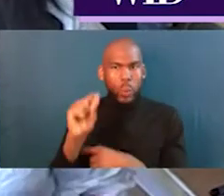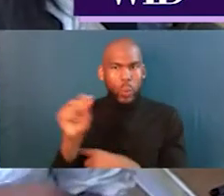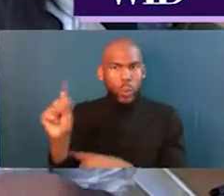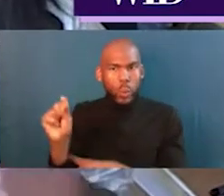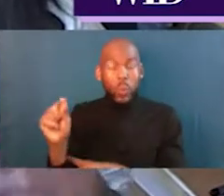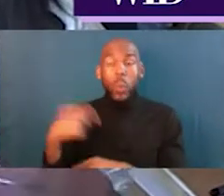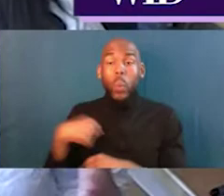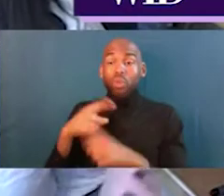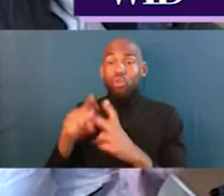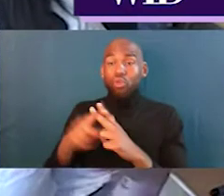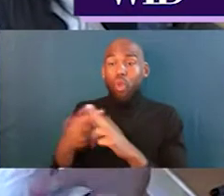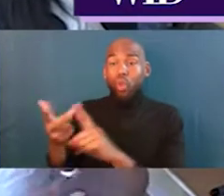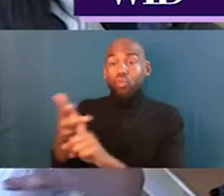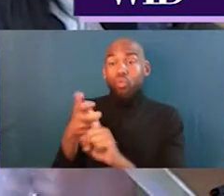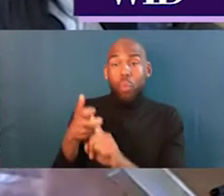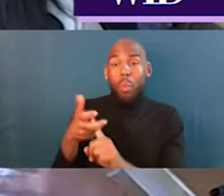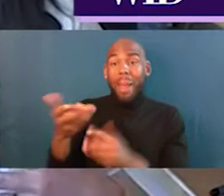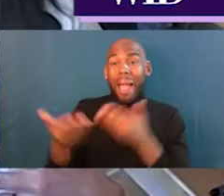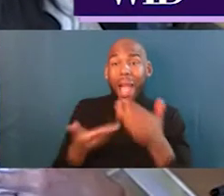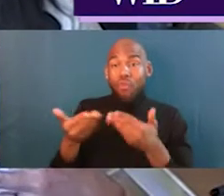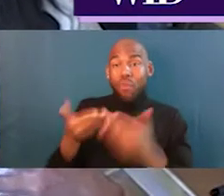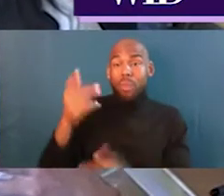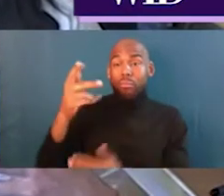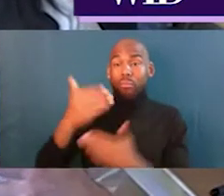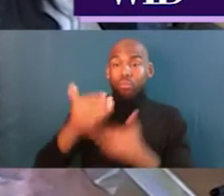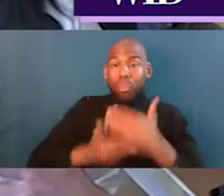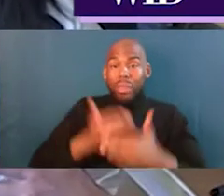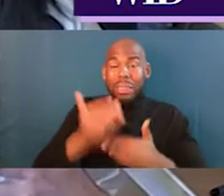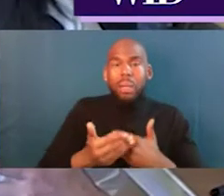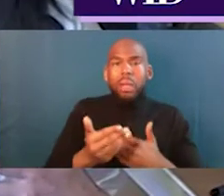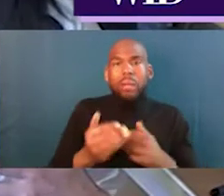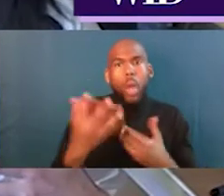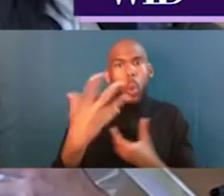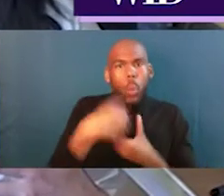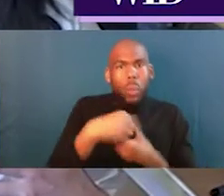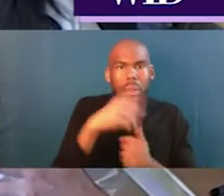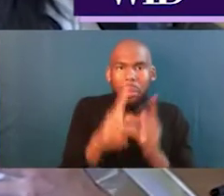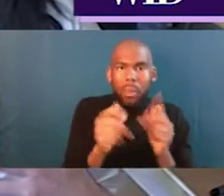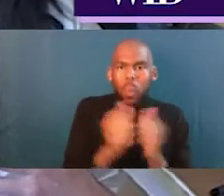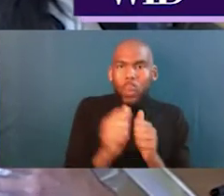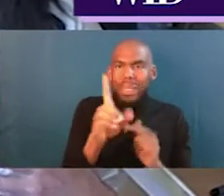began creating a recruitment and hiring process that is inclusive of people with disabilities,